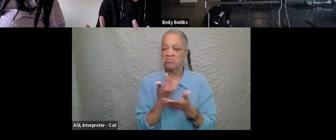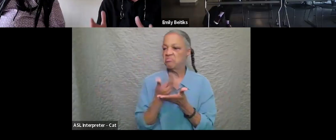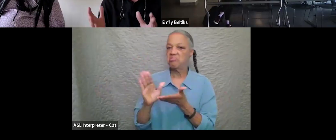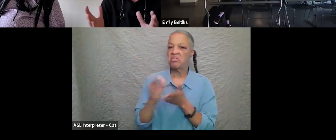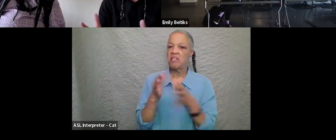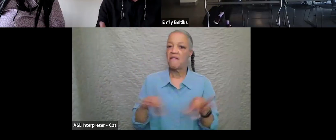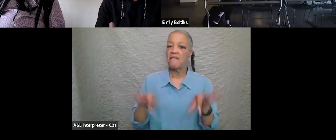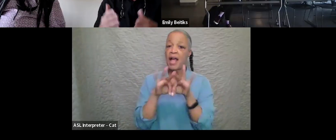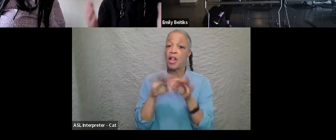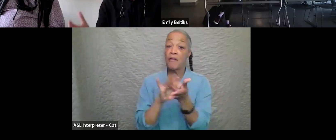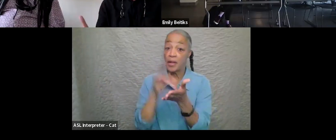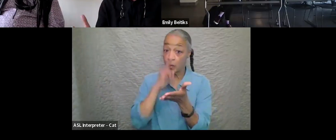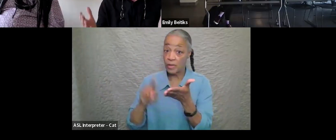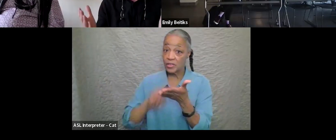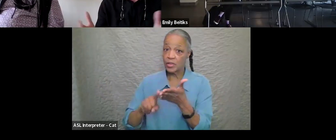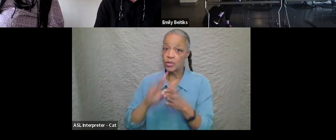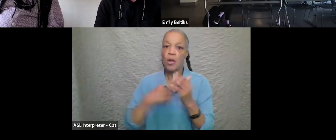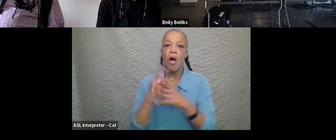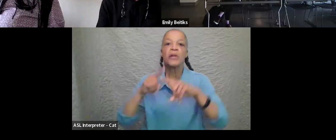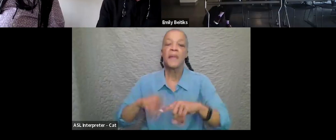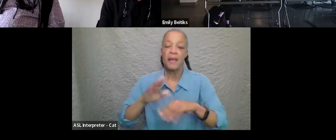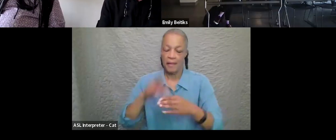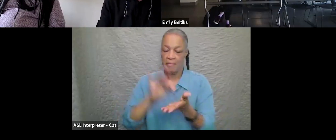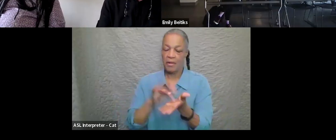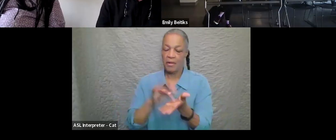of medical research because we all depend on it, right?